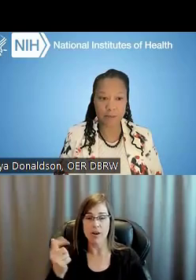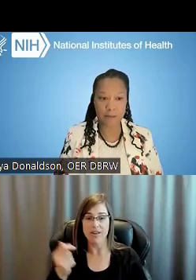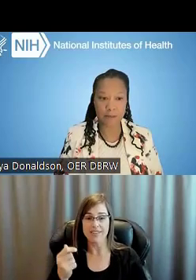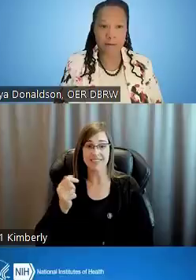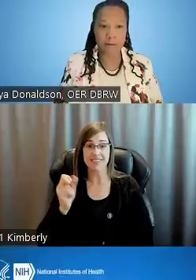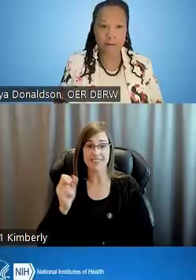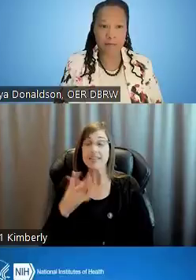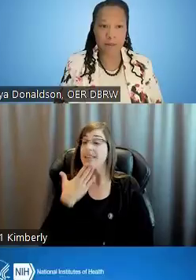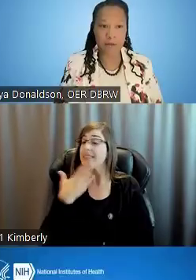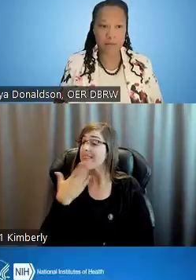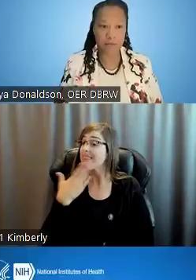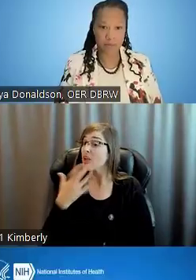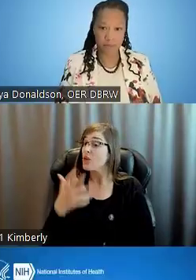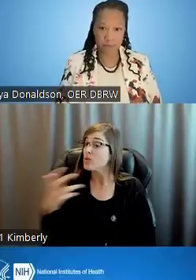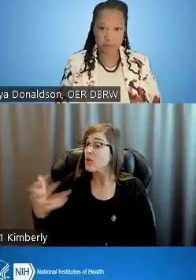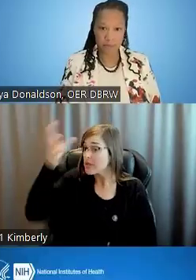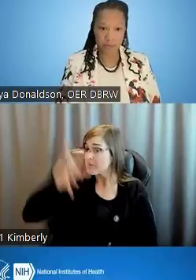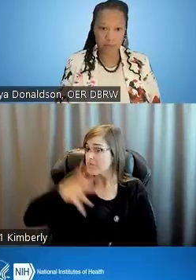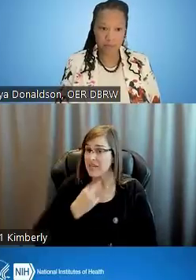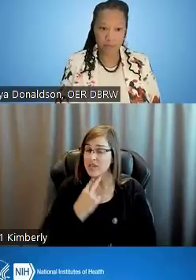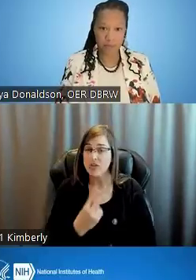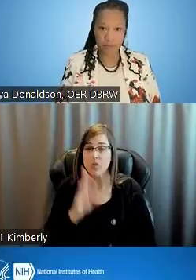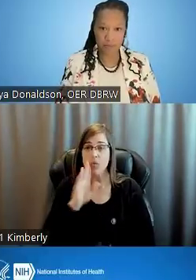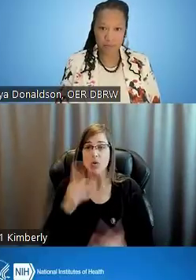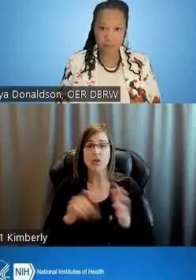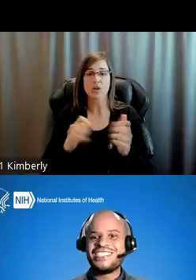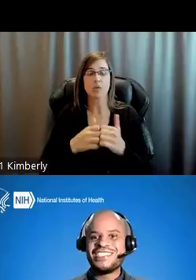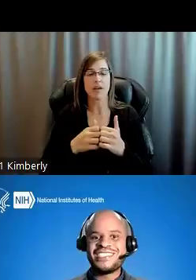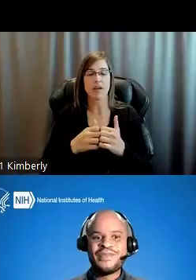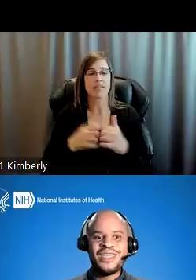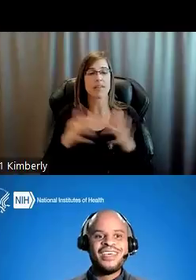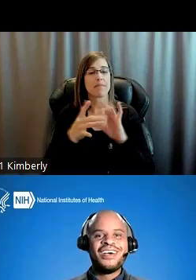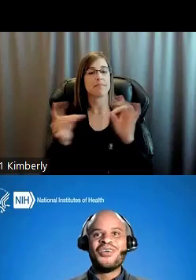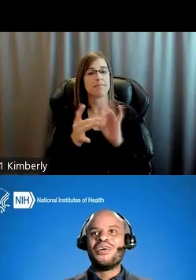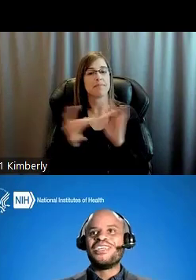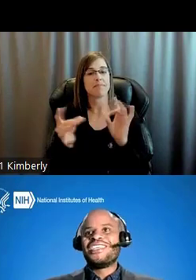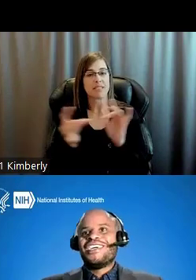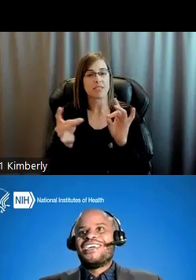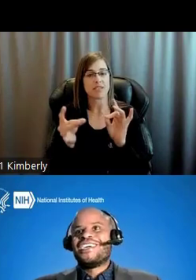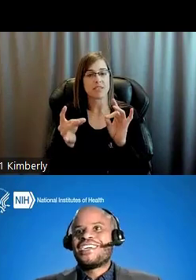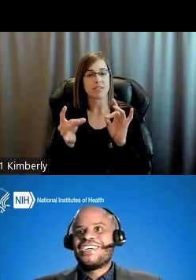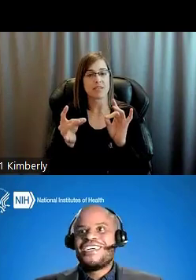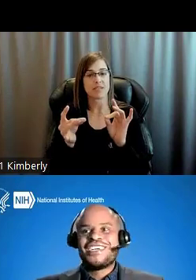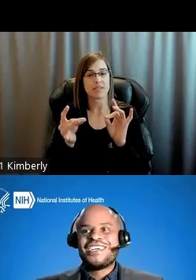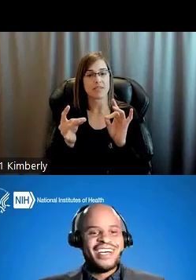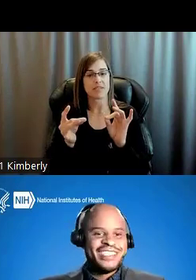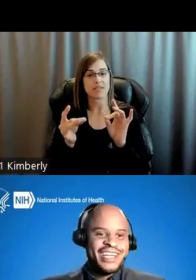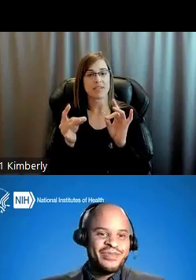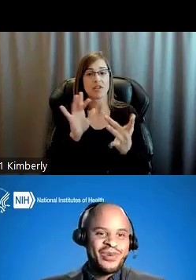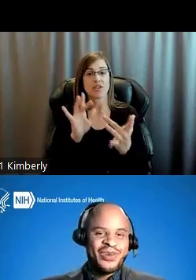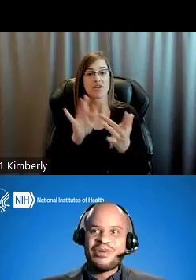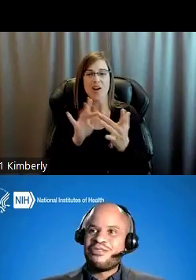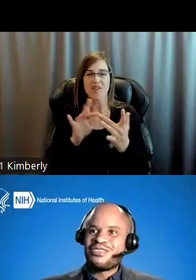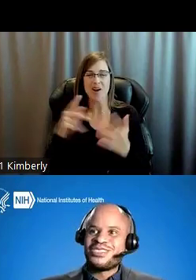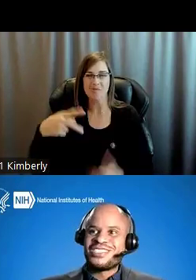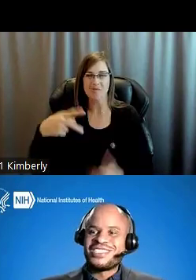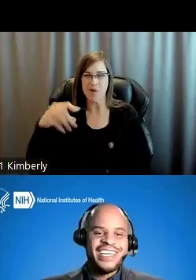Kenneth Gibbs, PhD: Thank you so much. We will start with the take-home messages, which are, contact your program officers